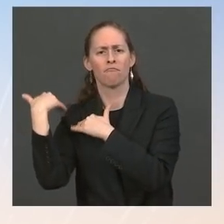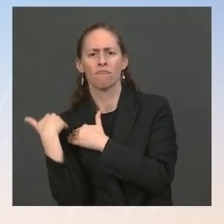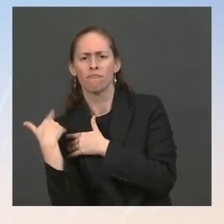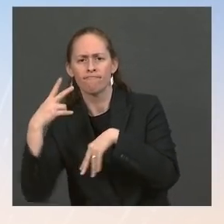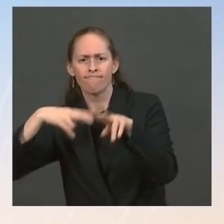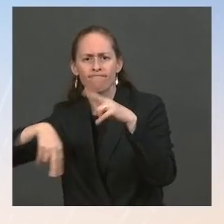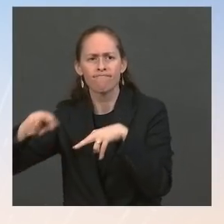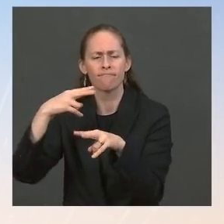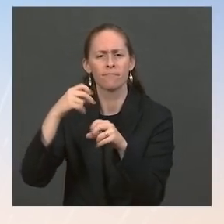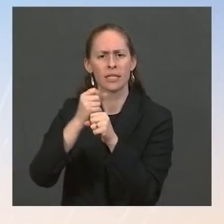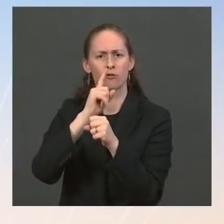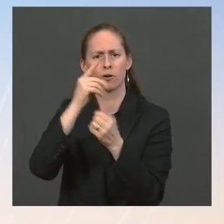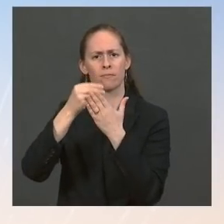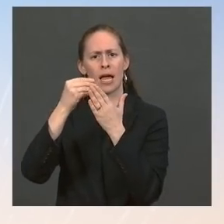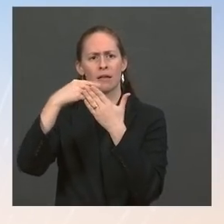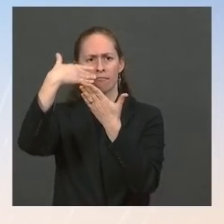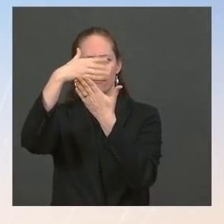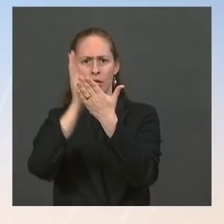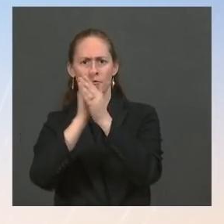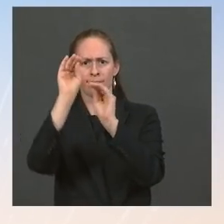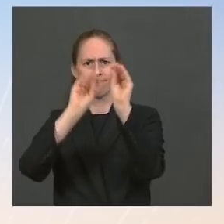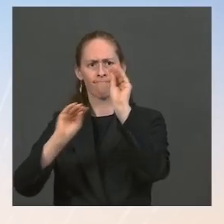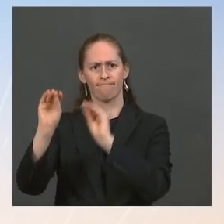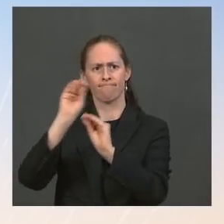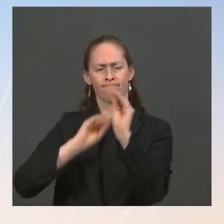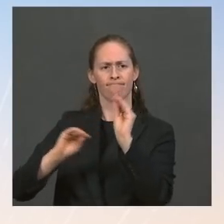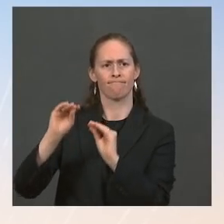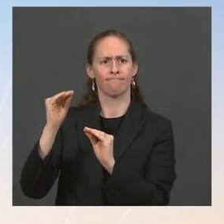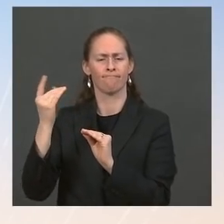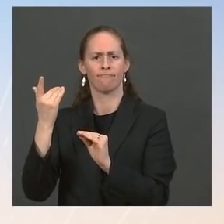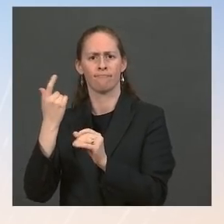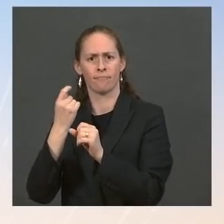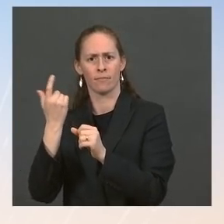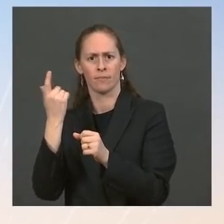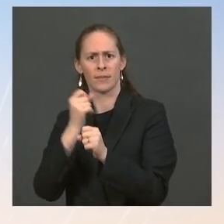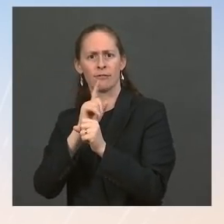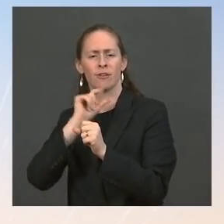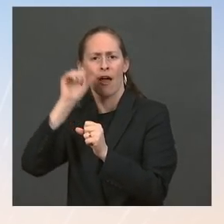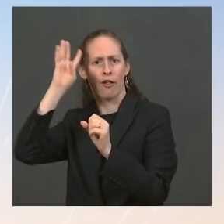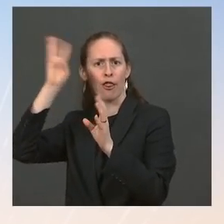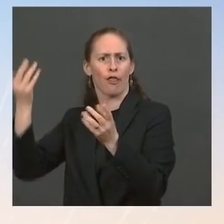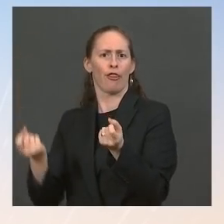how the money is being spent. Ms. Psaki: Sure. Well, first, I would note -- and I know you are all eager